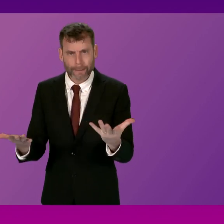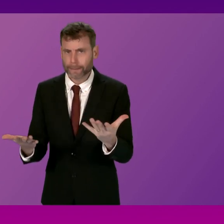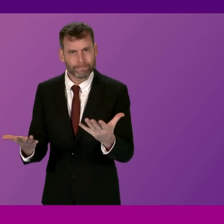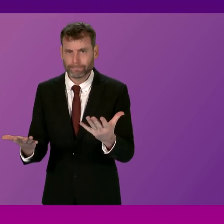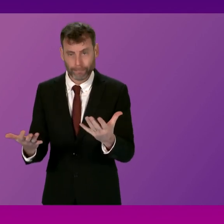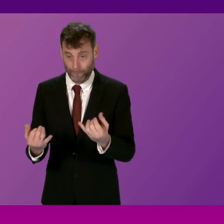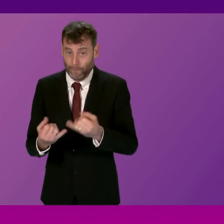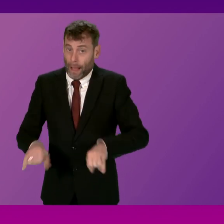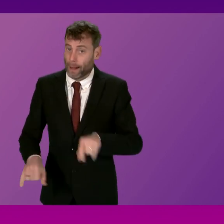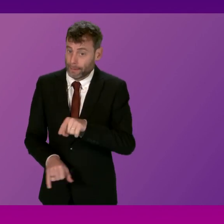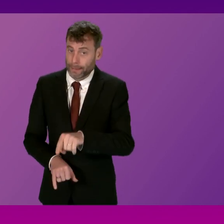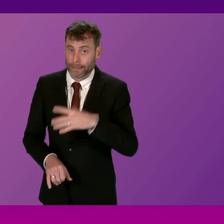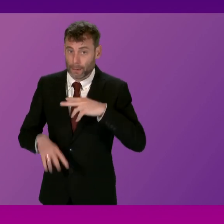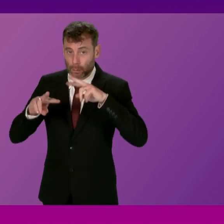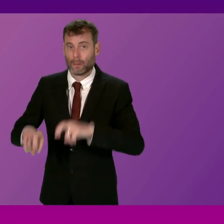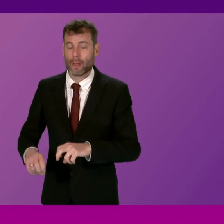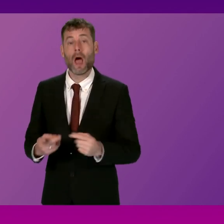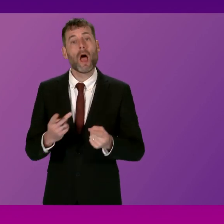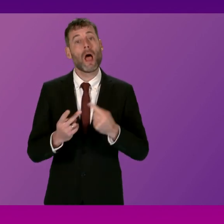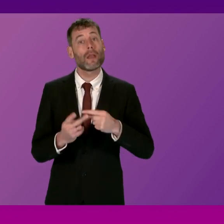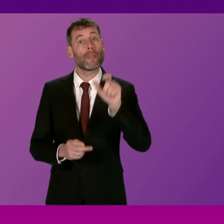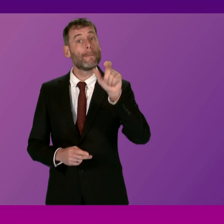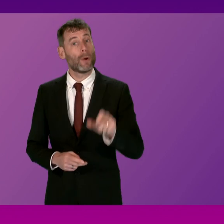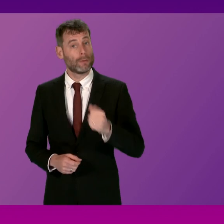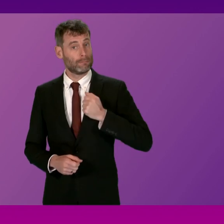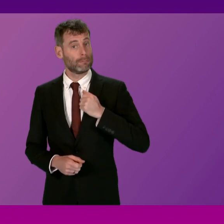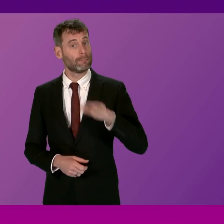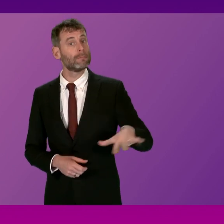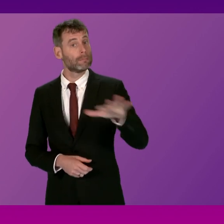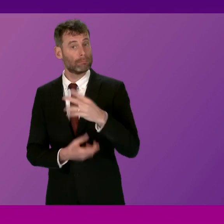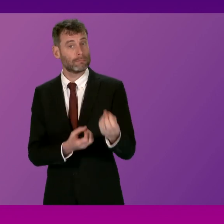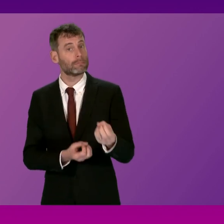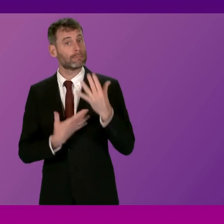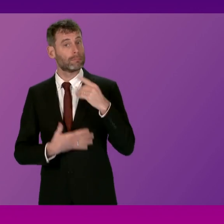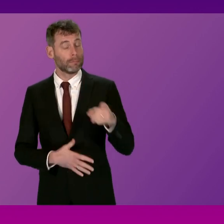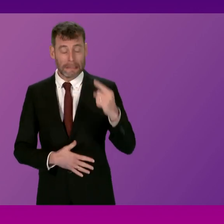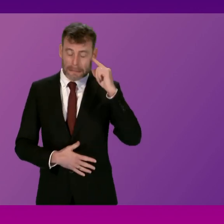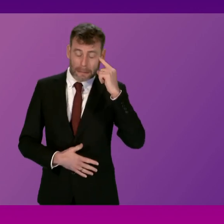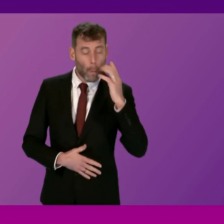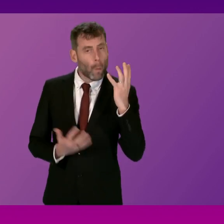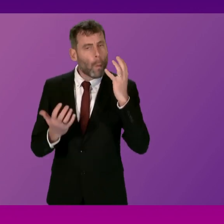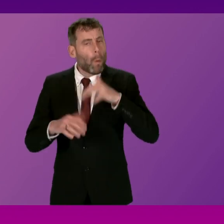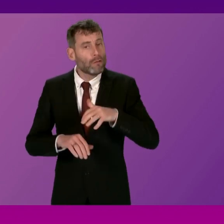Another constituent of mine who also raised concerns, specifically around human rights